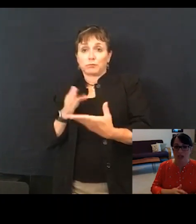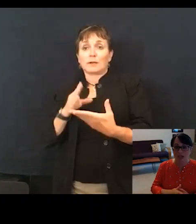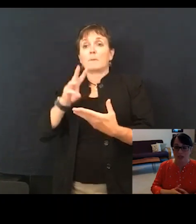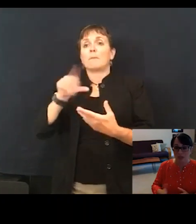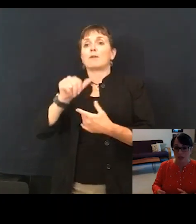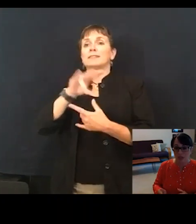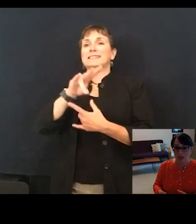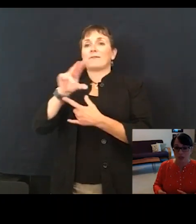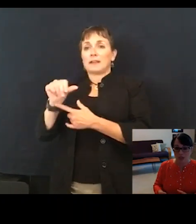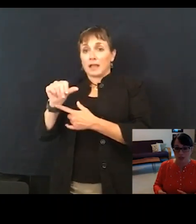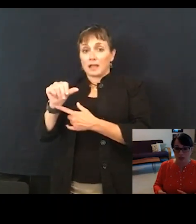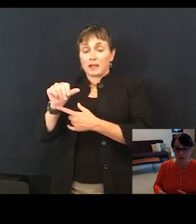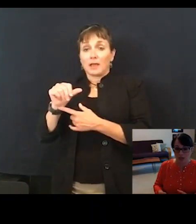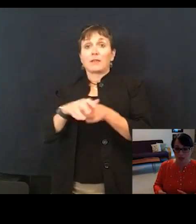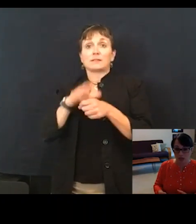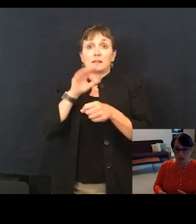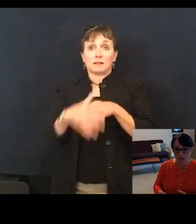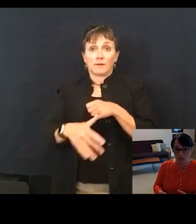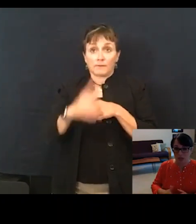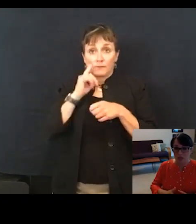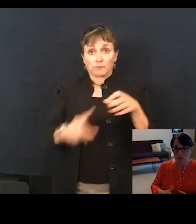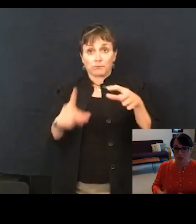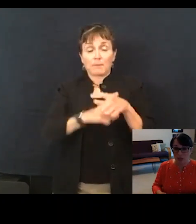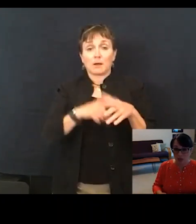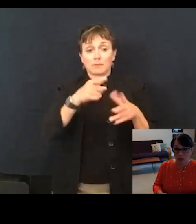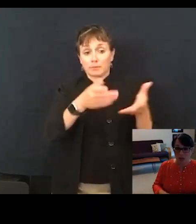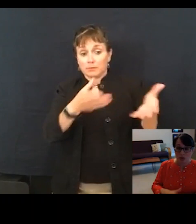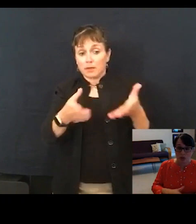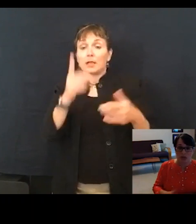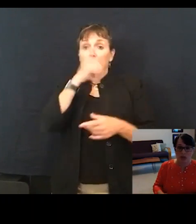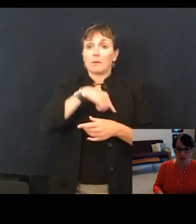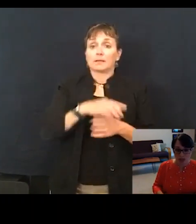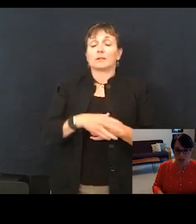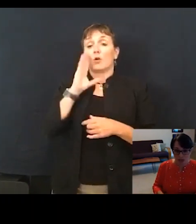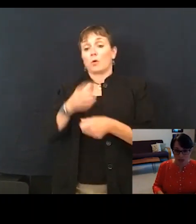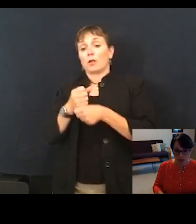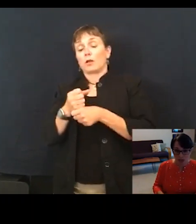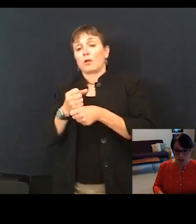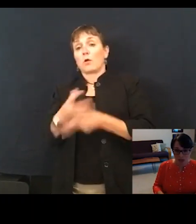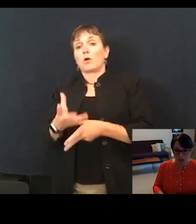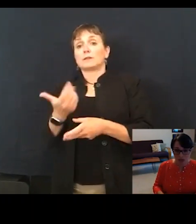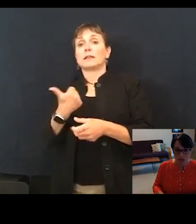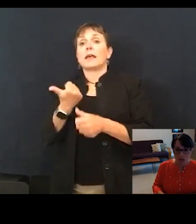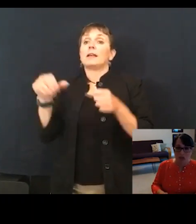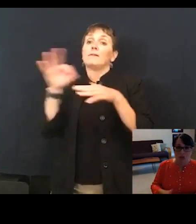Is it going to cause any functional decreases? And if so, what's causing that functional decrease?